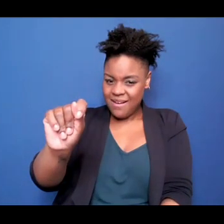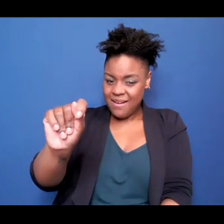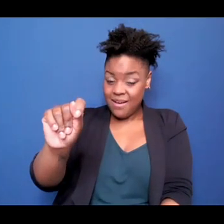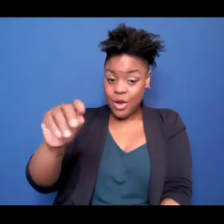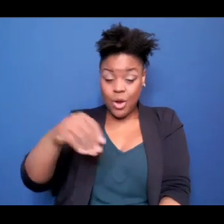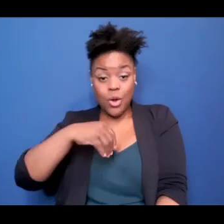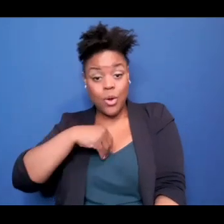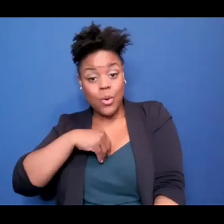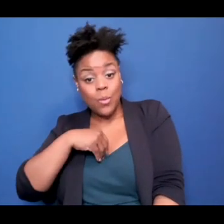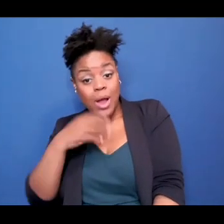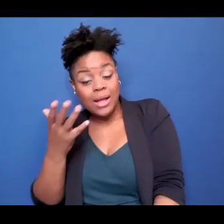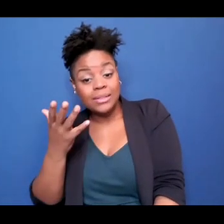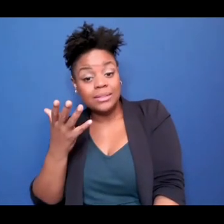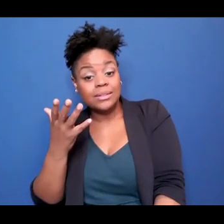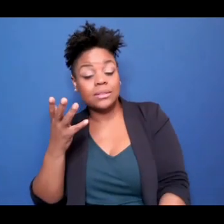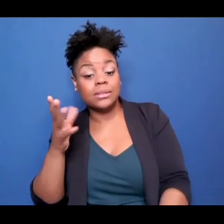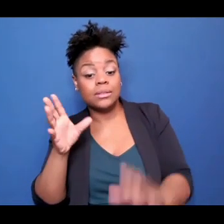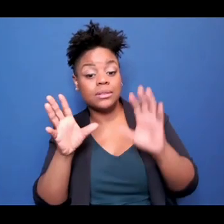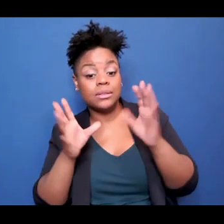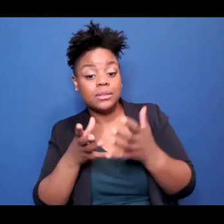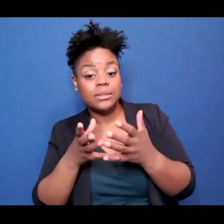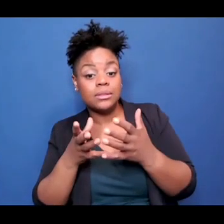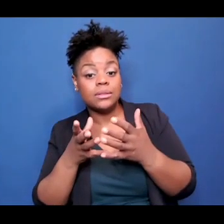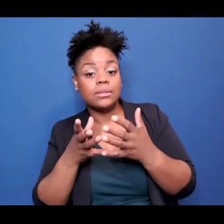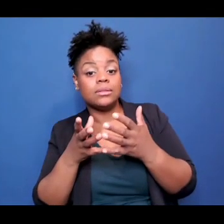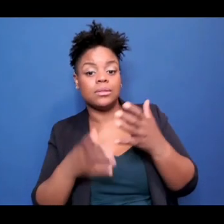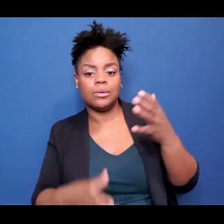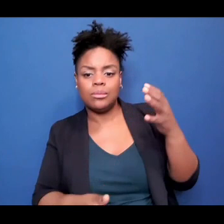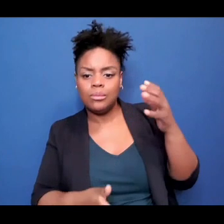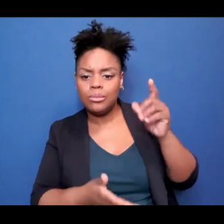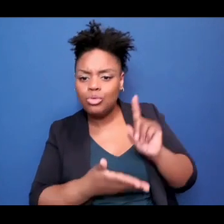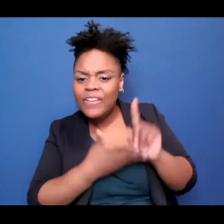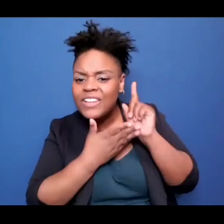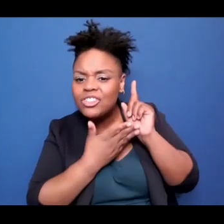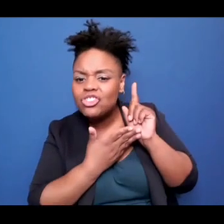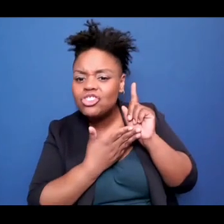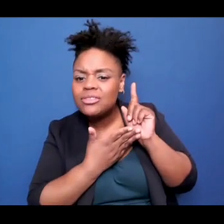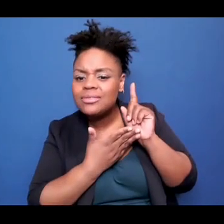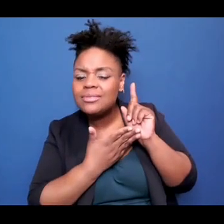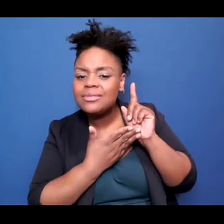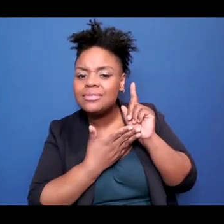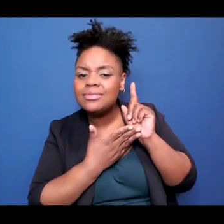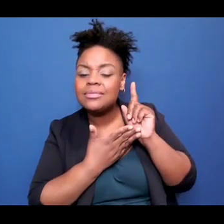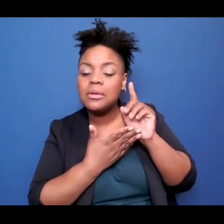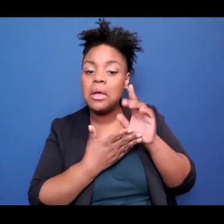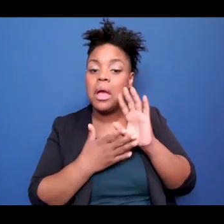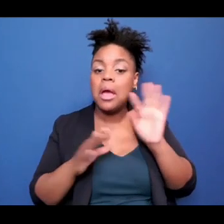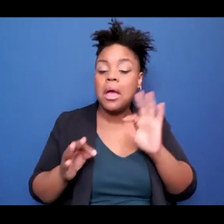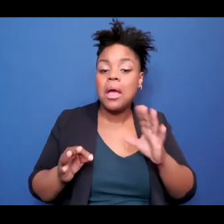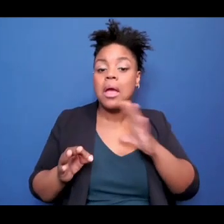OF MYRIAD ADVANTAGES AND POWER THAT ARE UNFAIRLY BESTOWED TO WHITE COUNTERPARTS. KEY AMONG THESE ARE BENEFIT OF